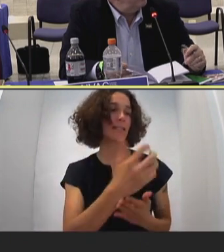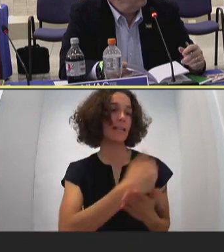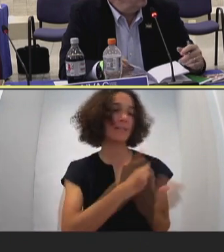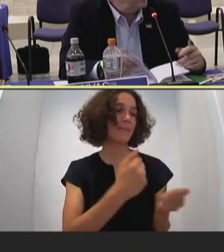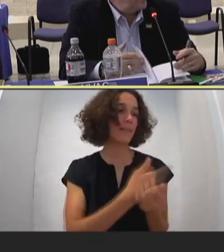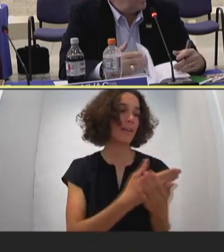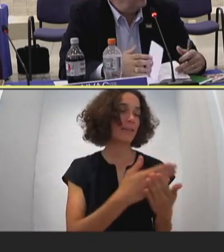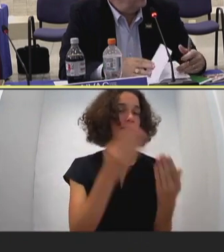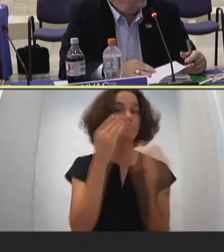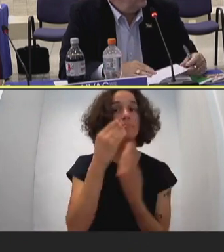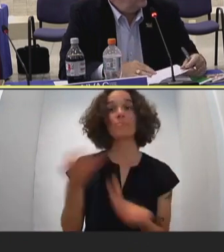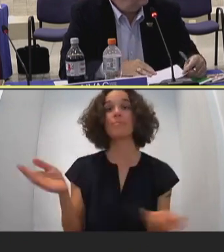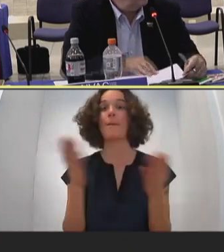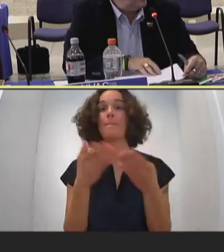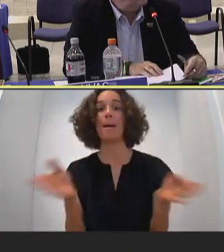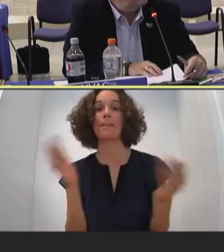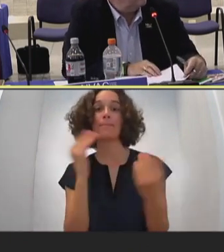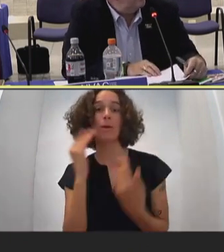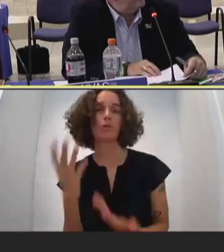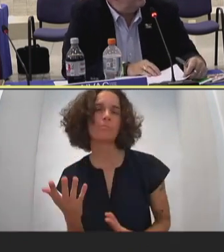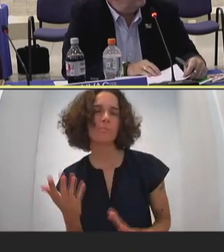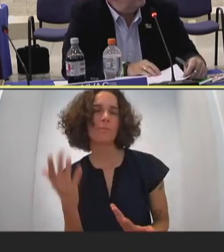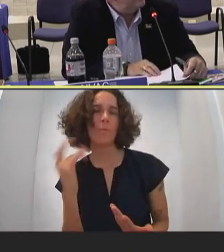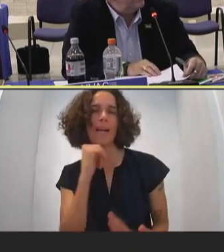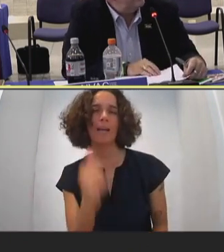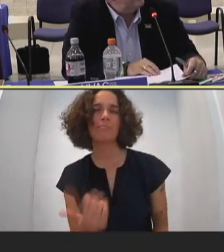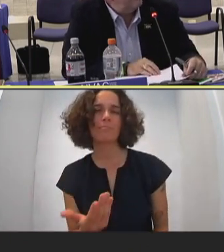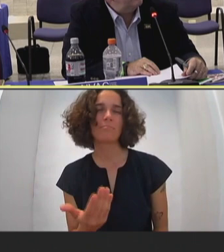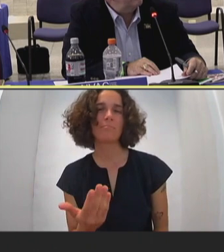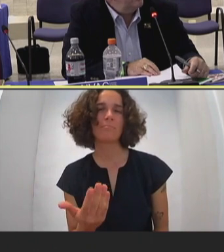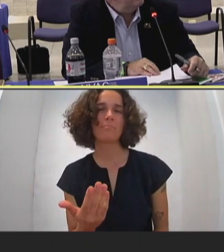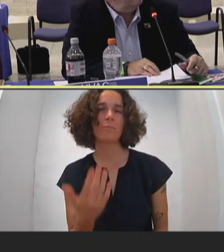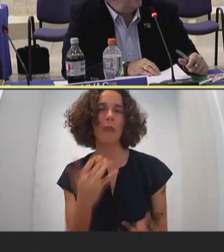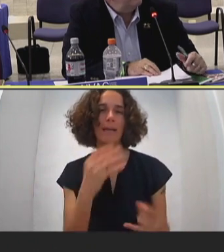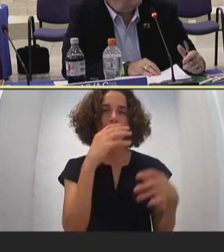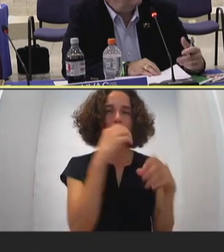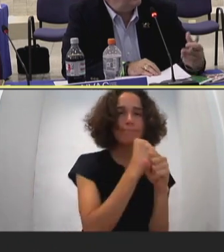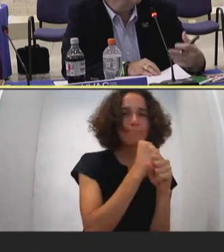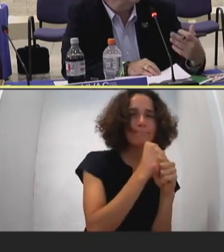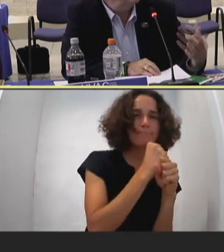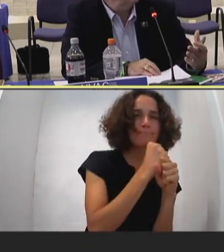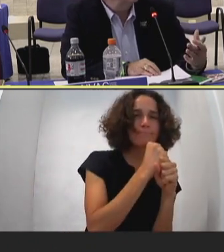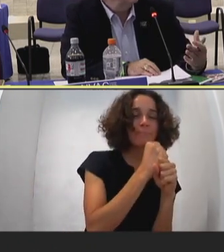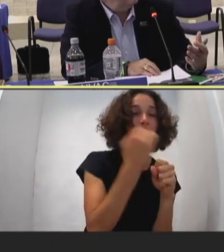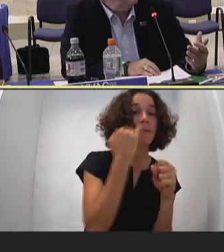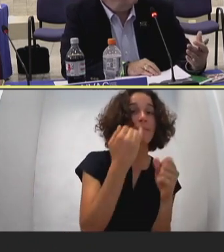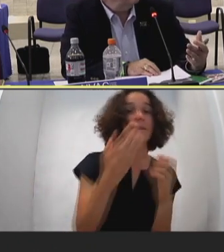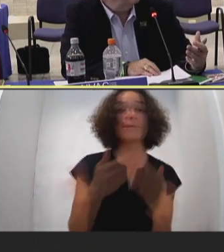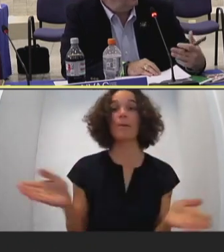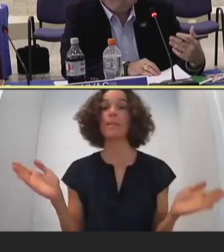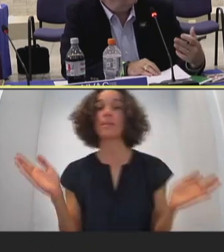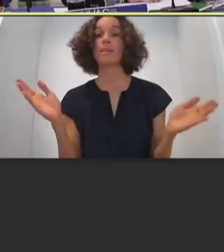looking at it can look at so that we can then have some policy discussions that would have a look at